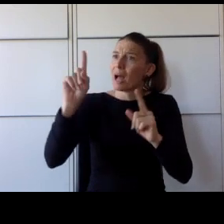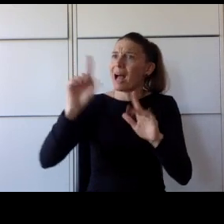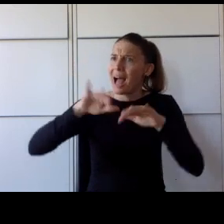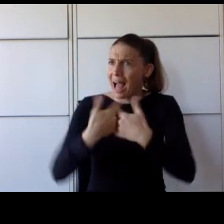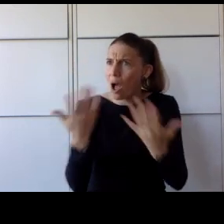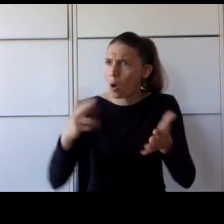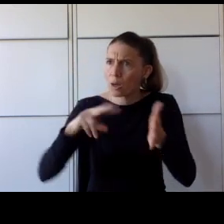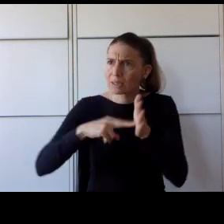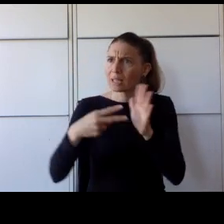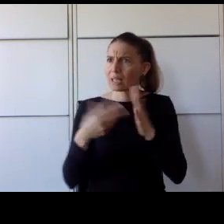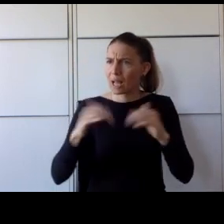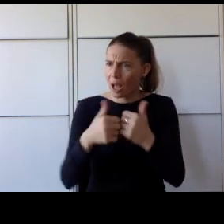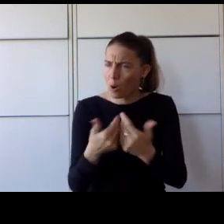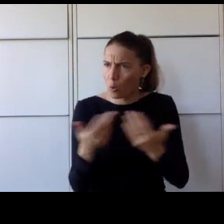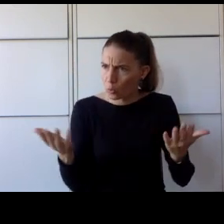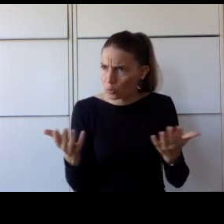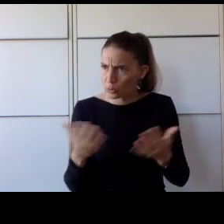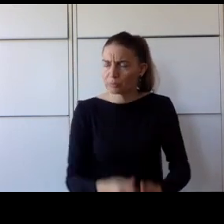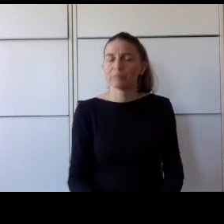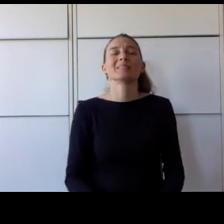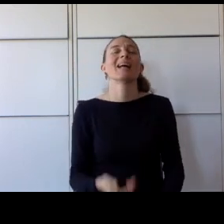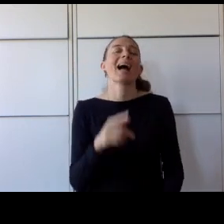We know from the Accessibility Act, the Commission